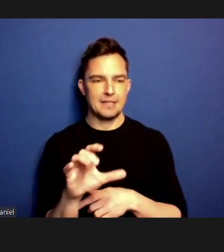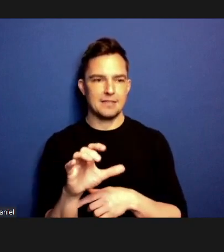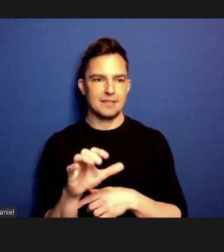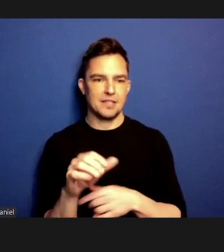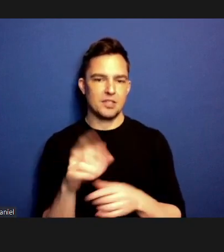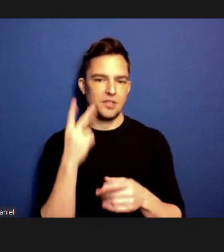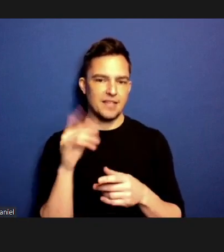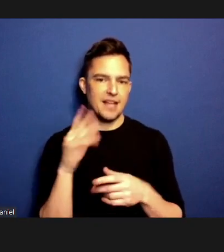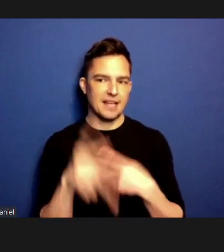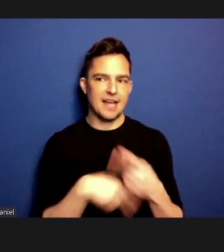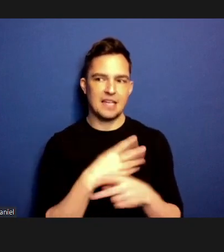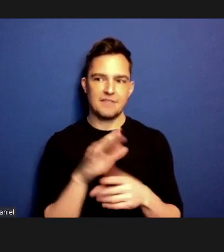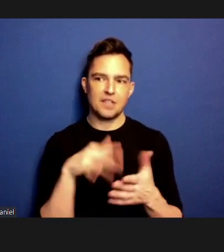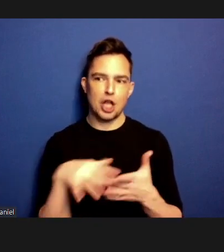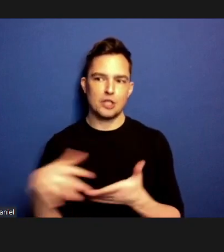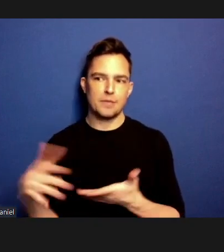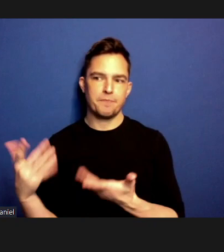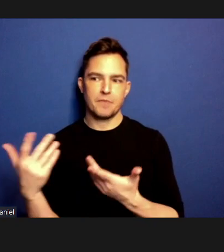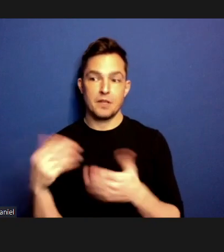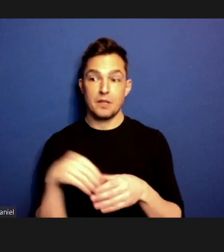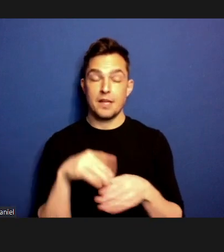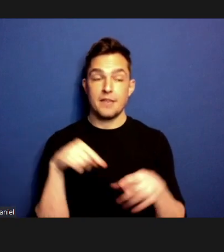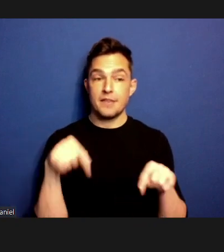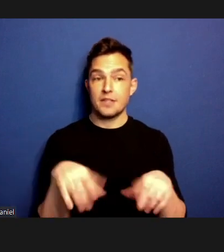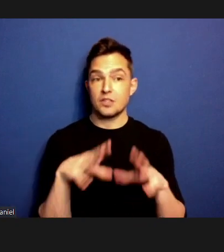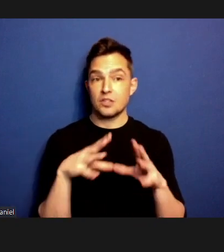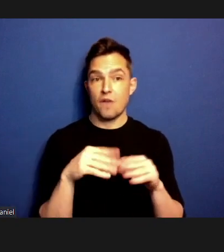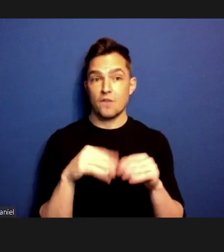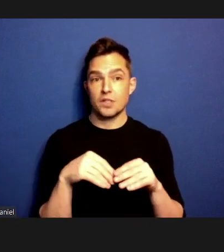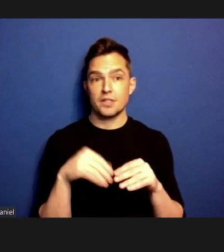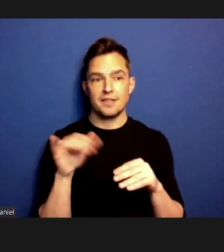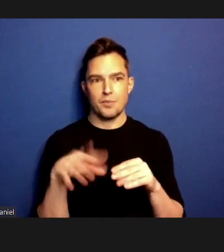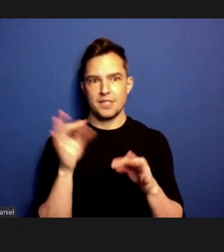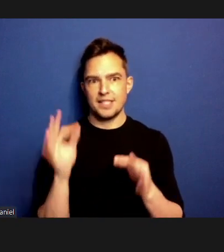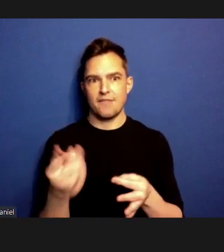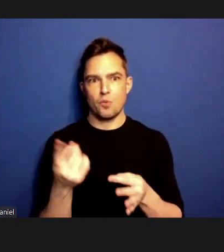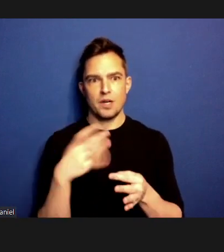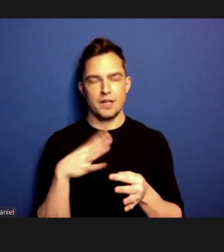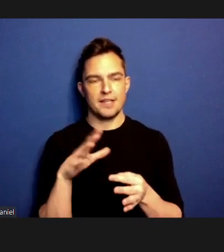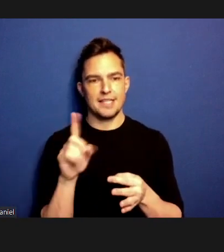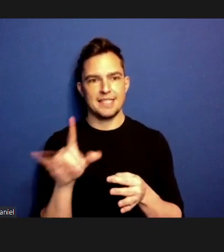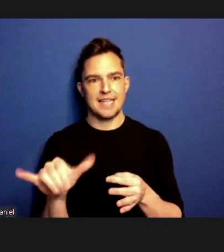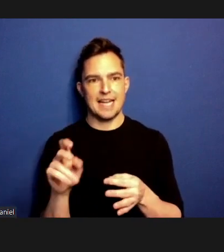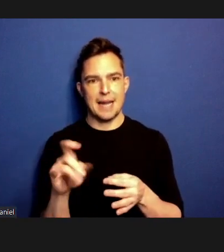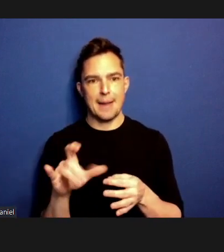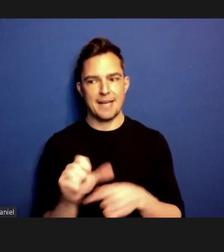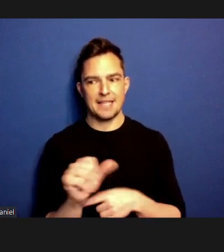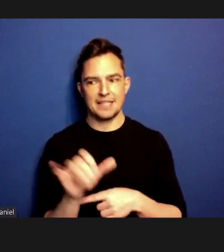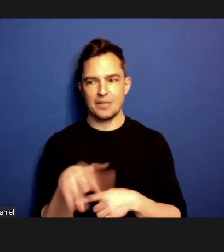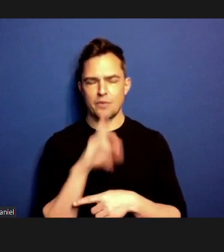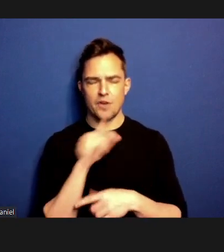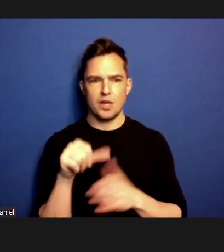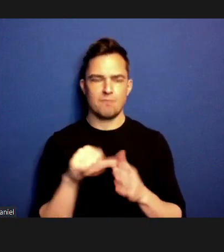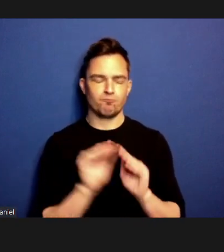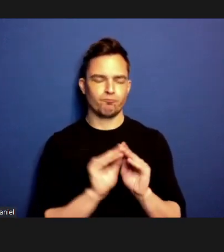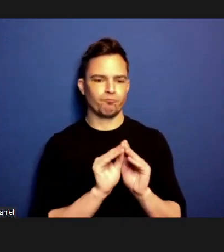and at this conference. That was definitely one of the dynamics. And it was so pronounced